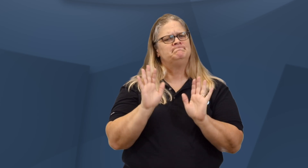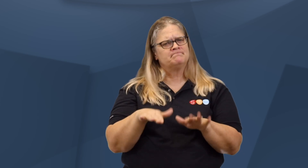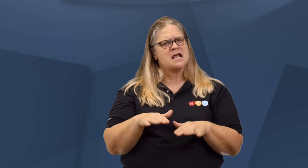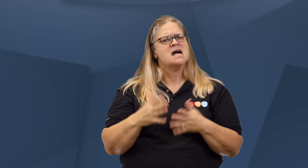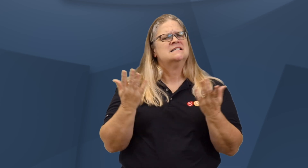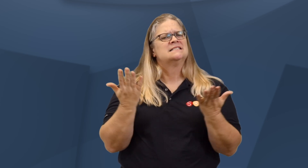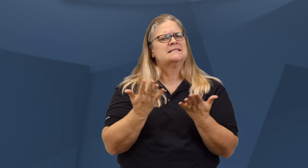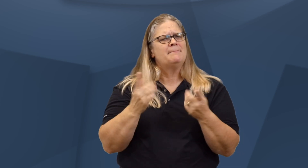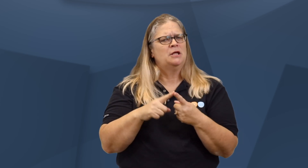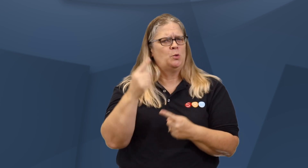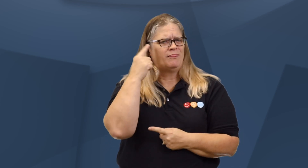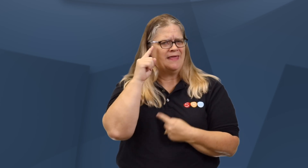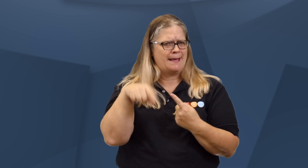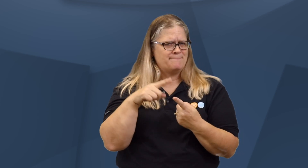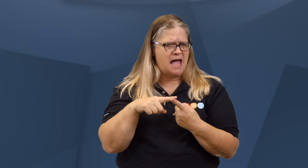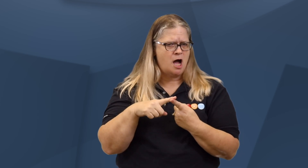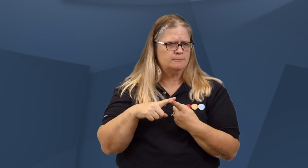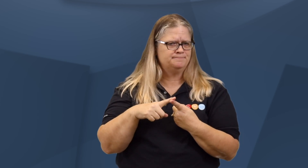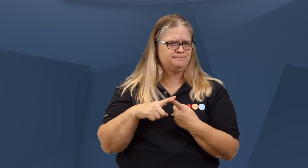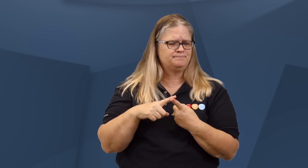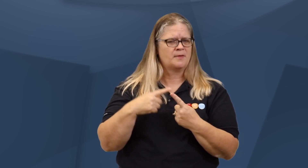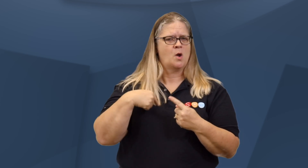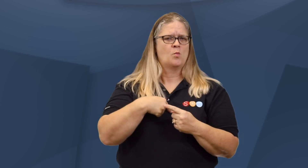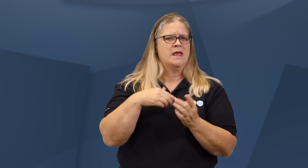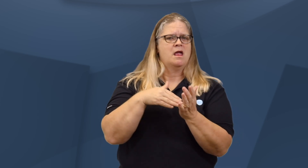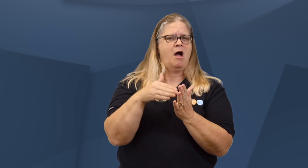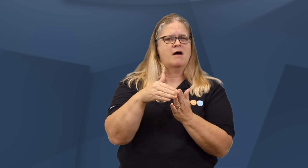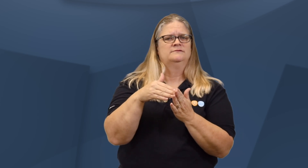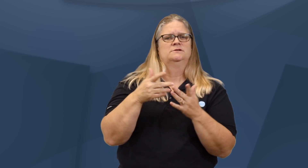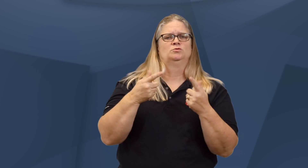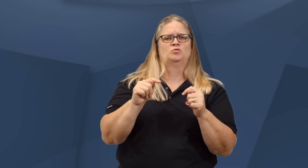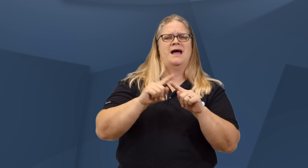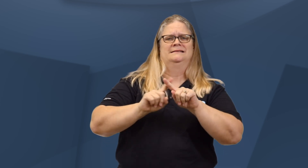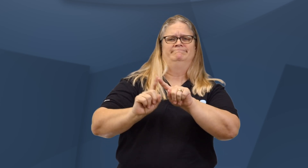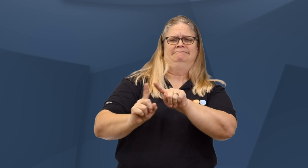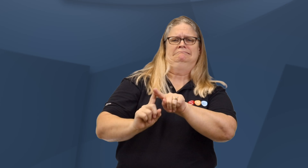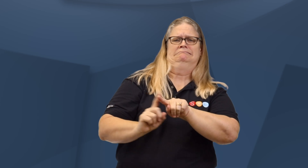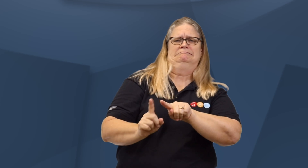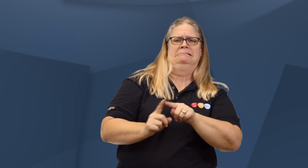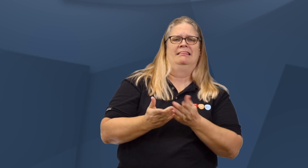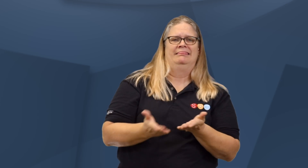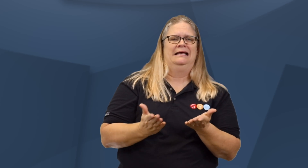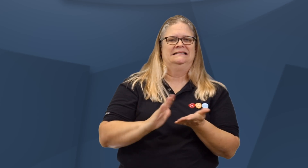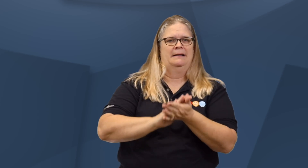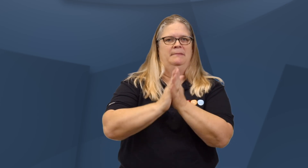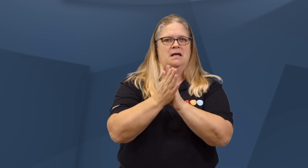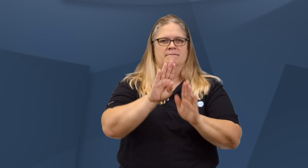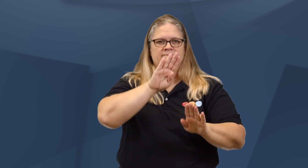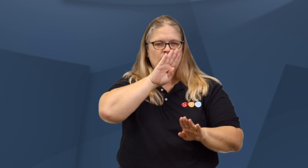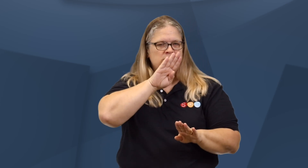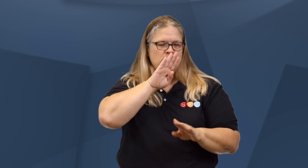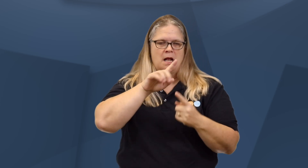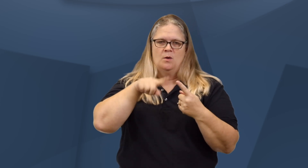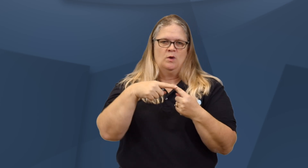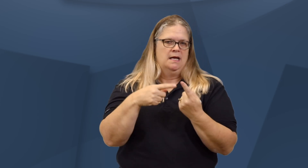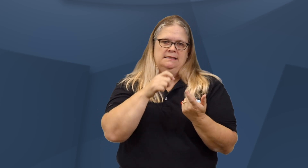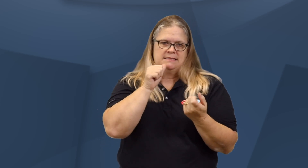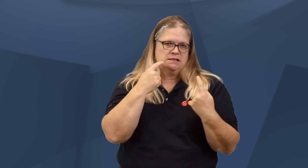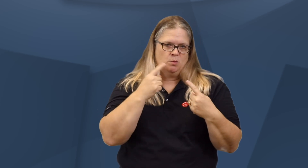Something to think about, we often try different things and can become frustrated when it doesn't work.